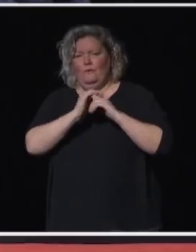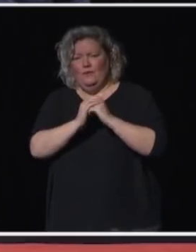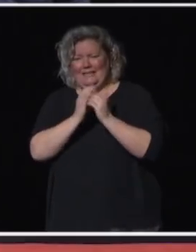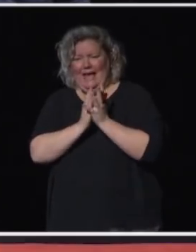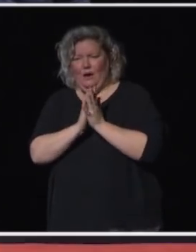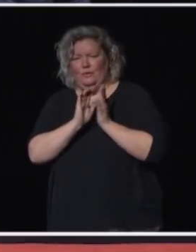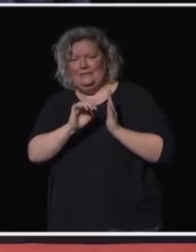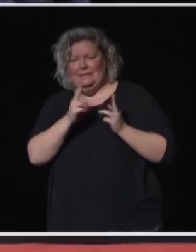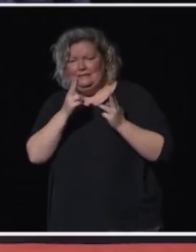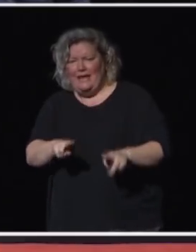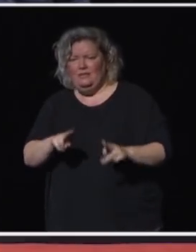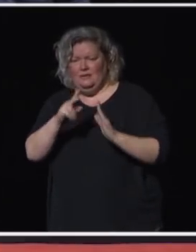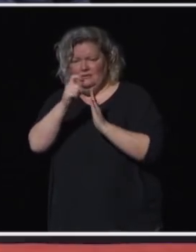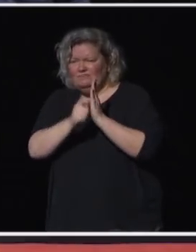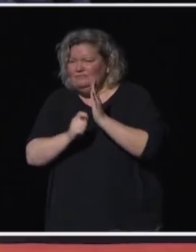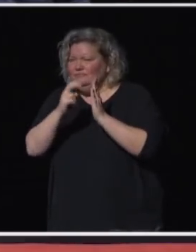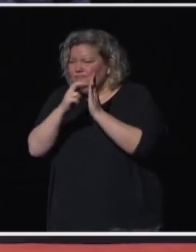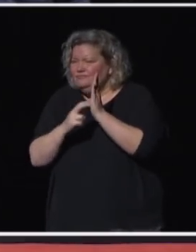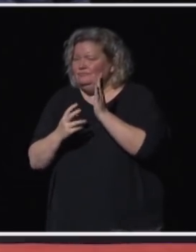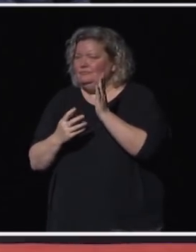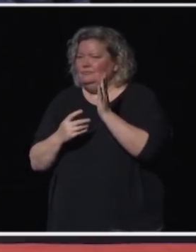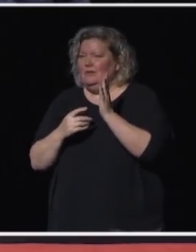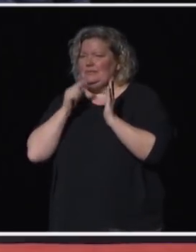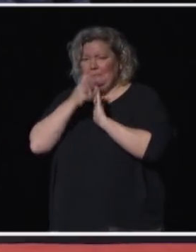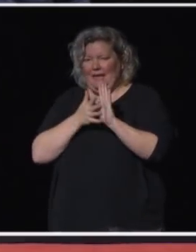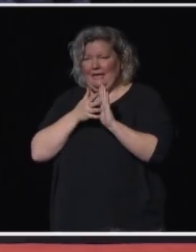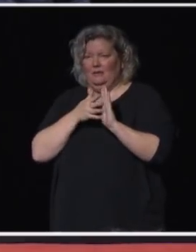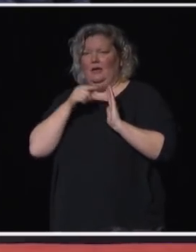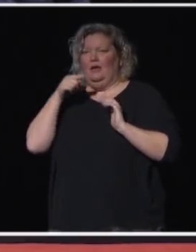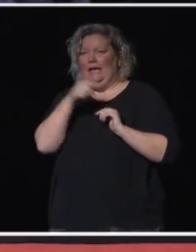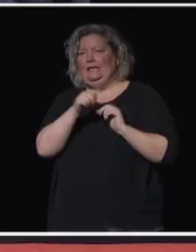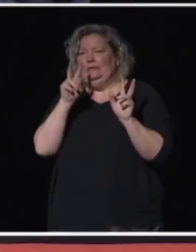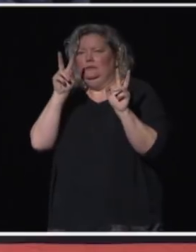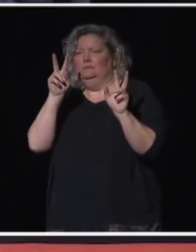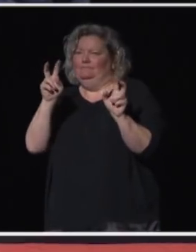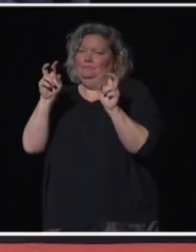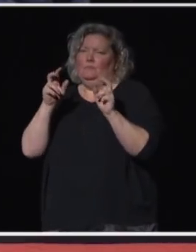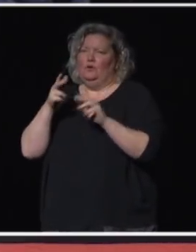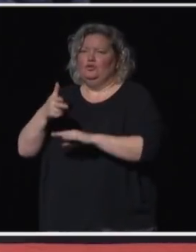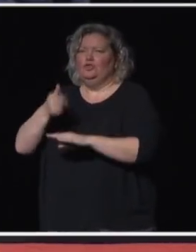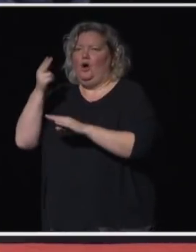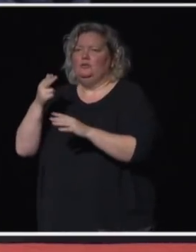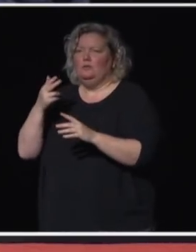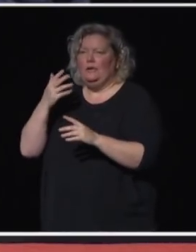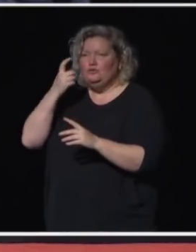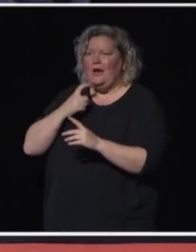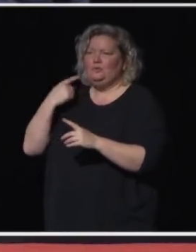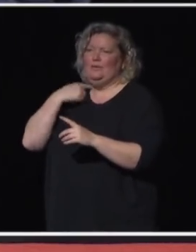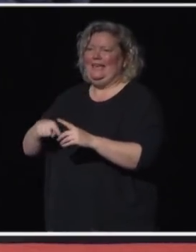Does that mean he's recorded as having been shot while trying to kill a police officer? Yes. Yes, exactly.